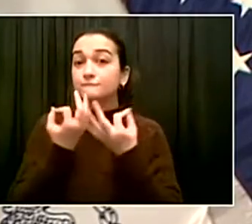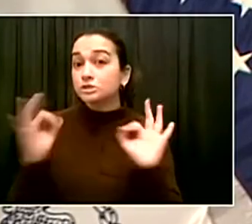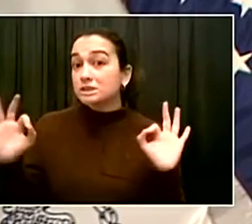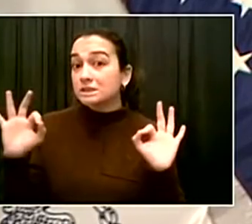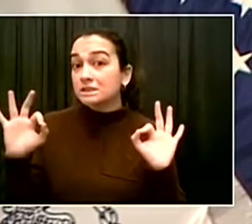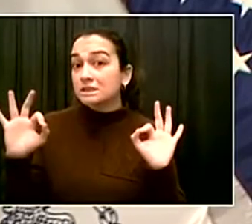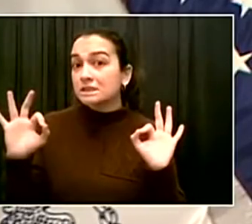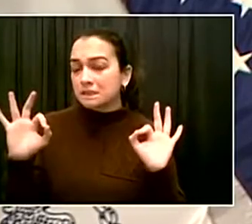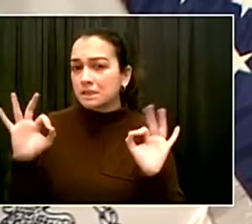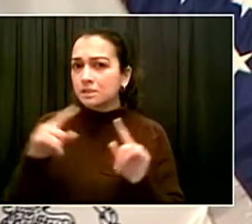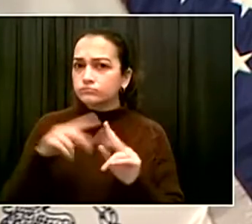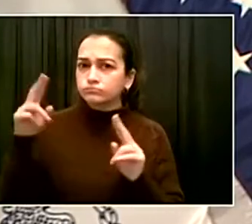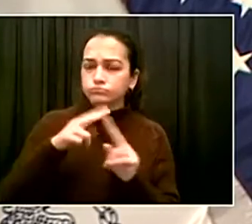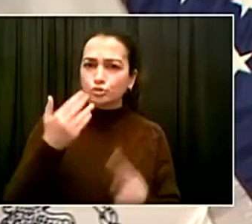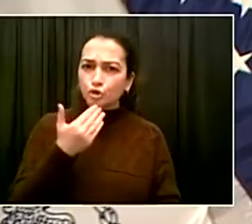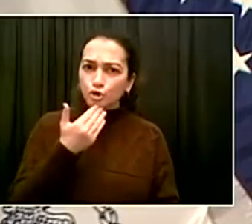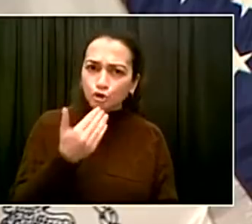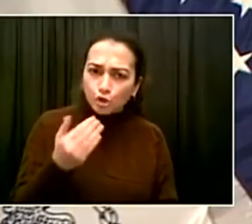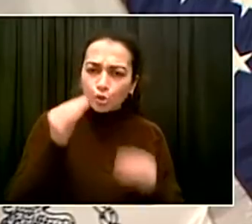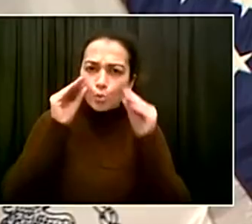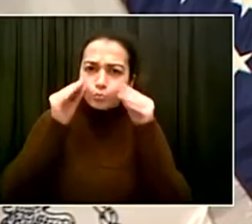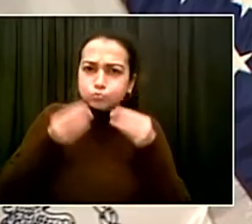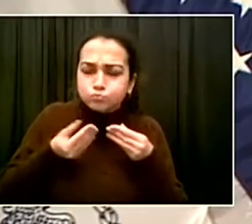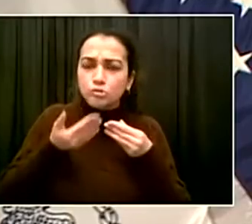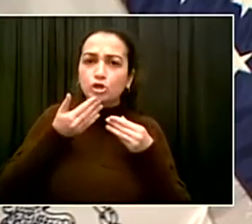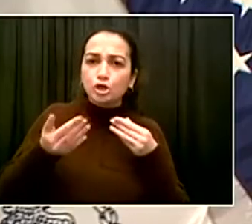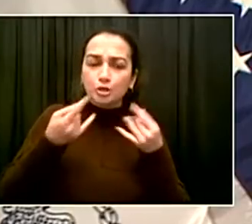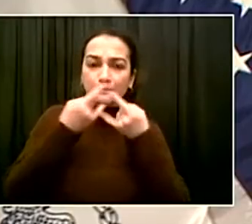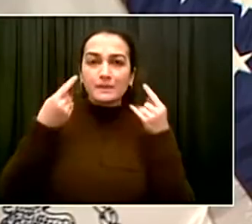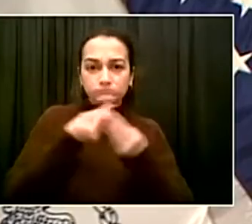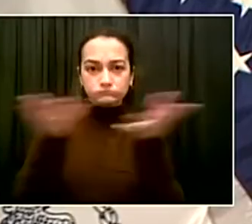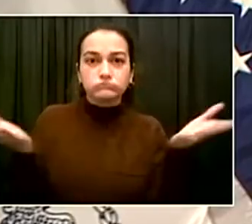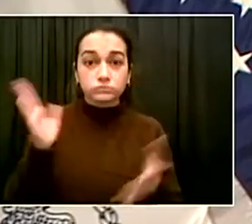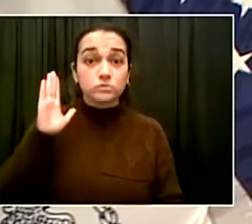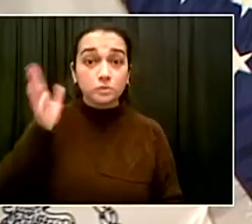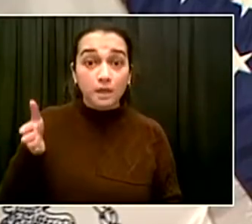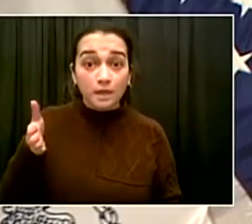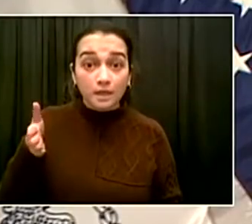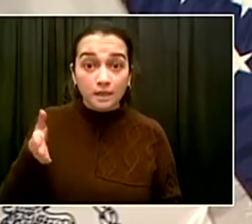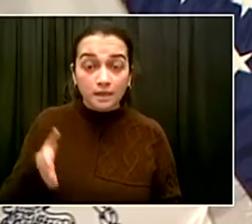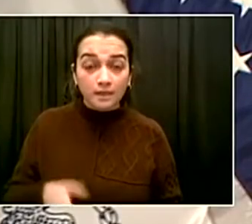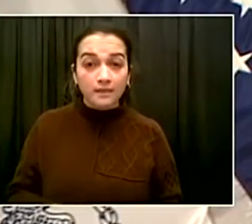MASKS FOR FREE ALL OVER THE FIVE BOROUGHS. WE WILL DO A NUMBER OF THINGS